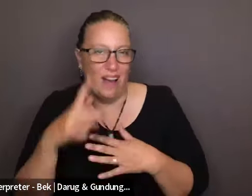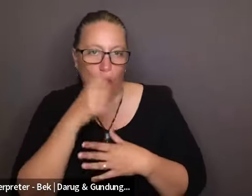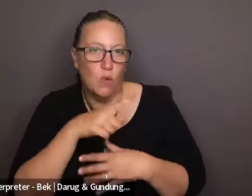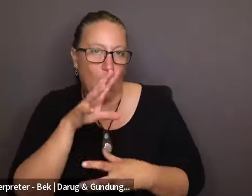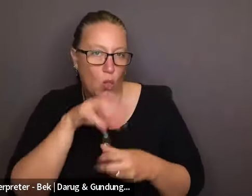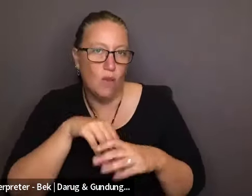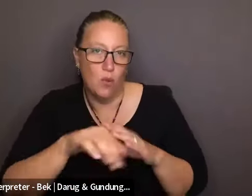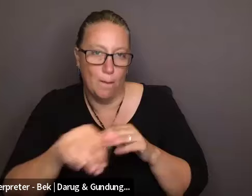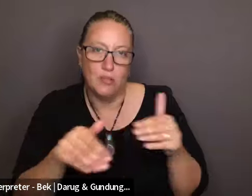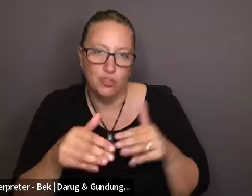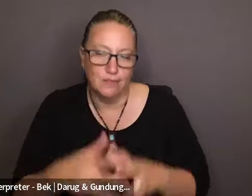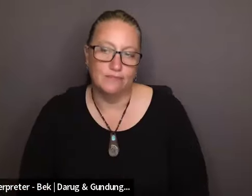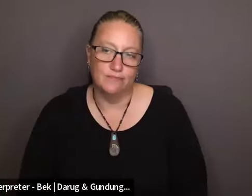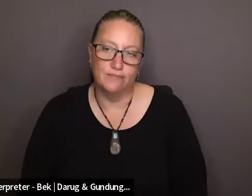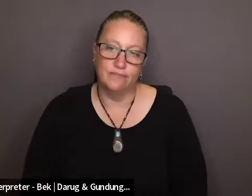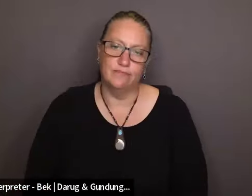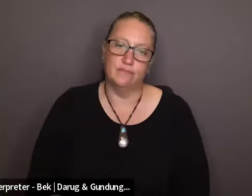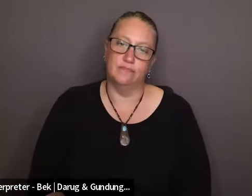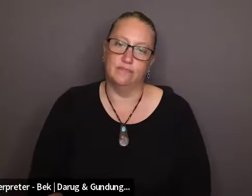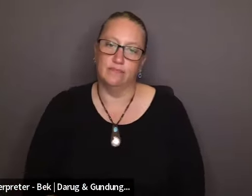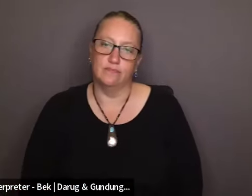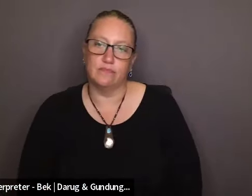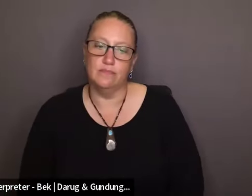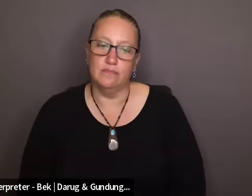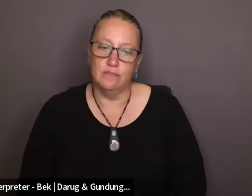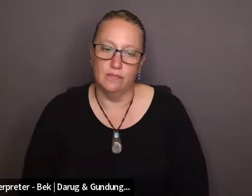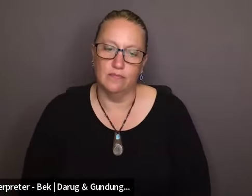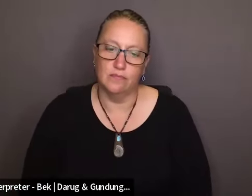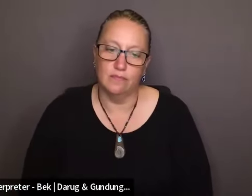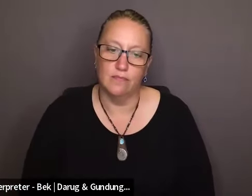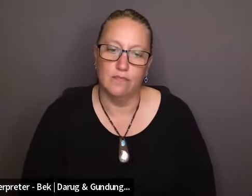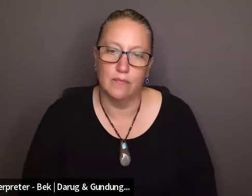. So we know that and we want you to just be intentional